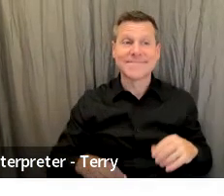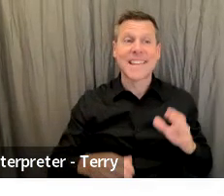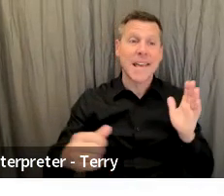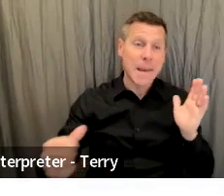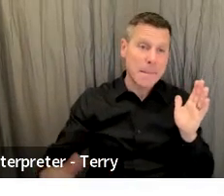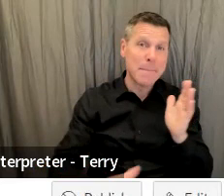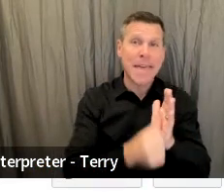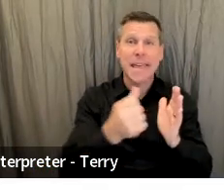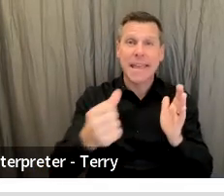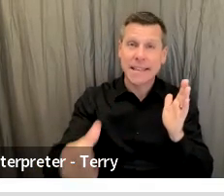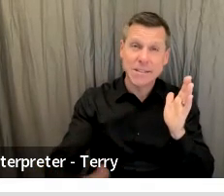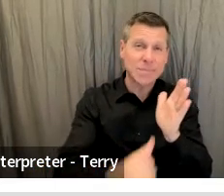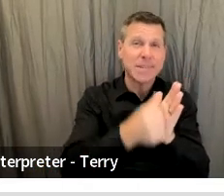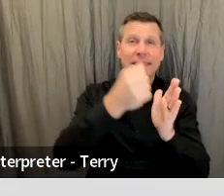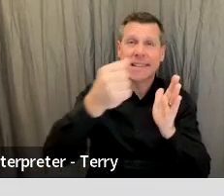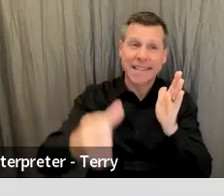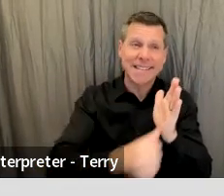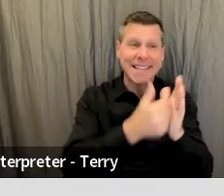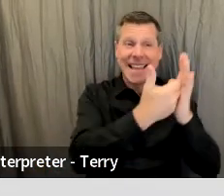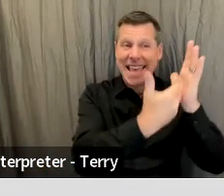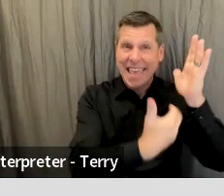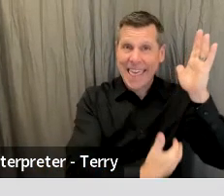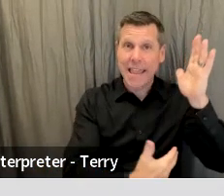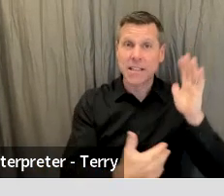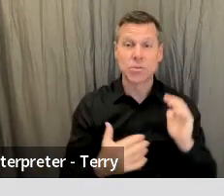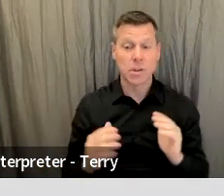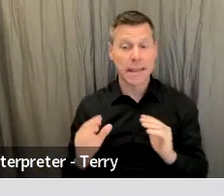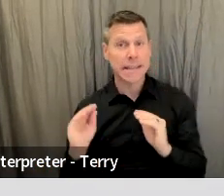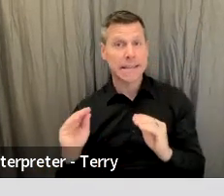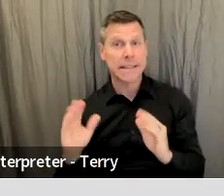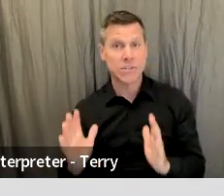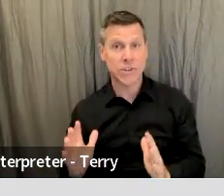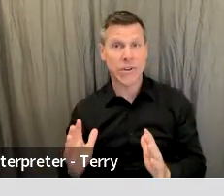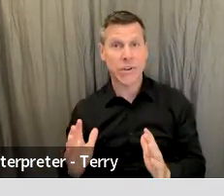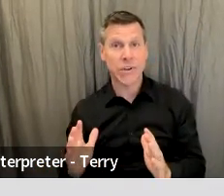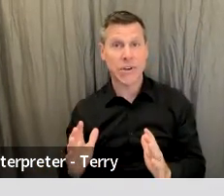And so the instructors are added to this as a teacher.